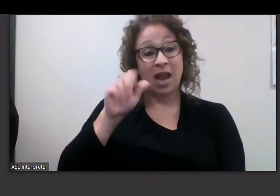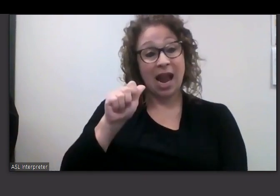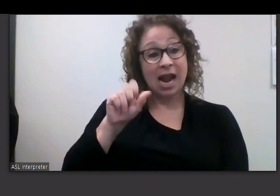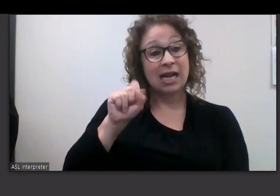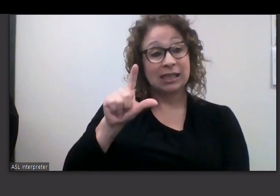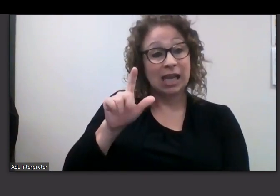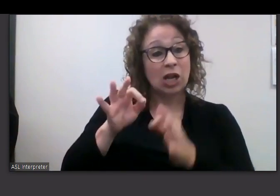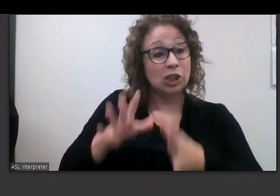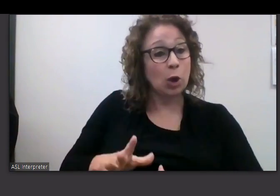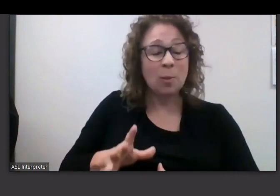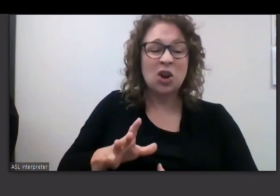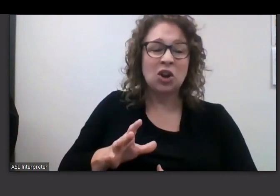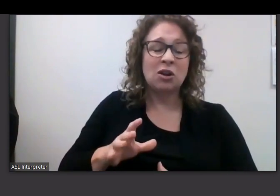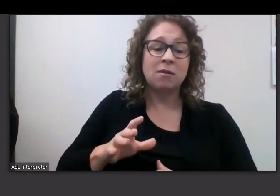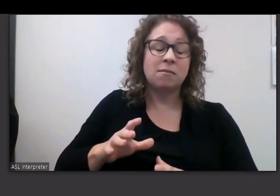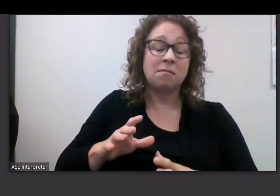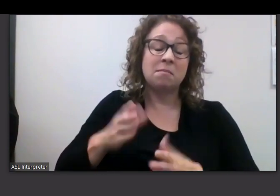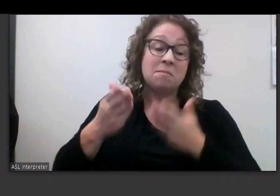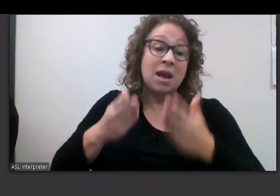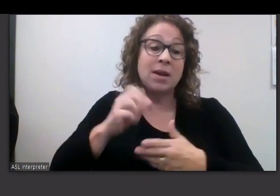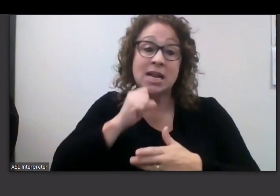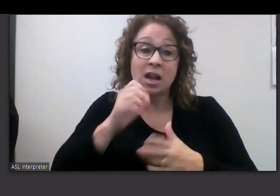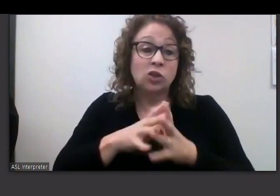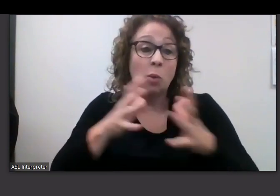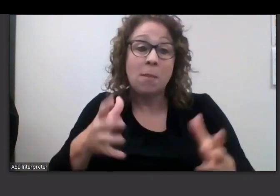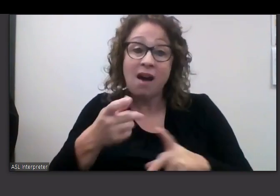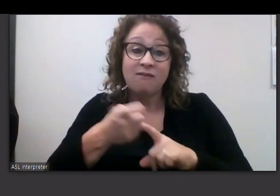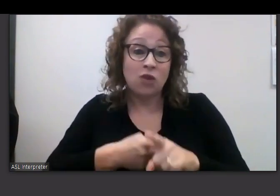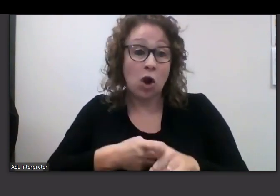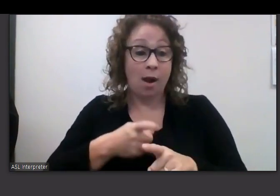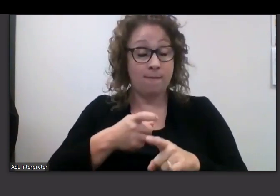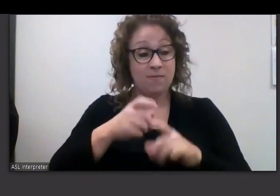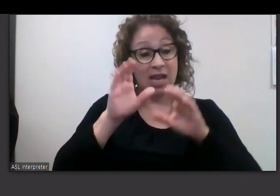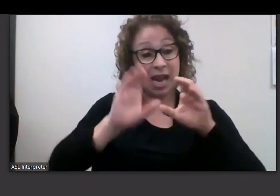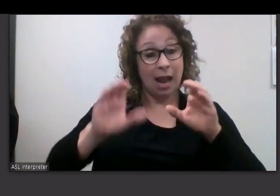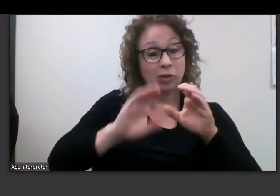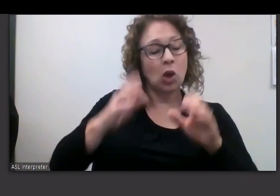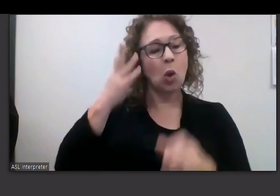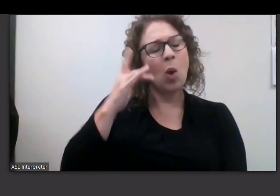than from the captions. That's because ASL is a unique language